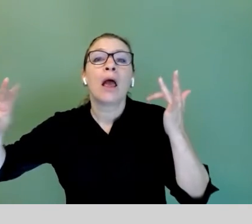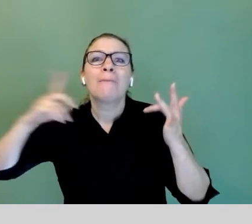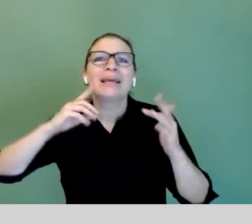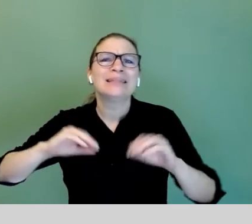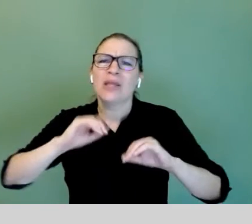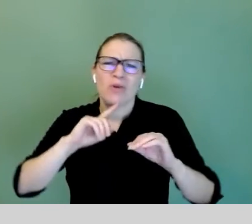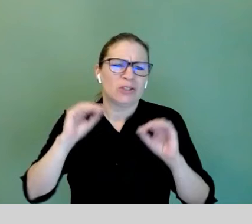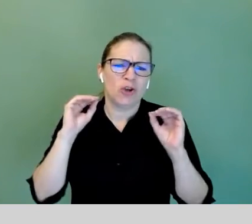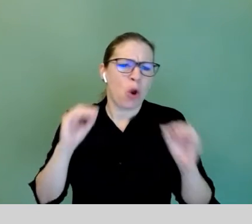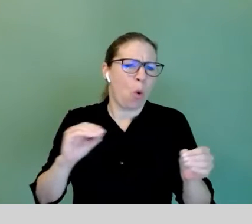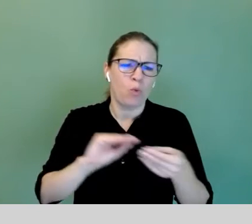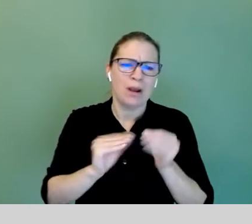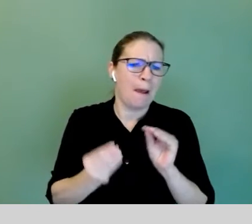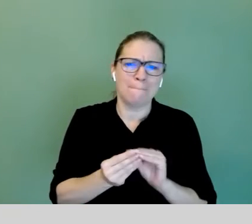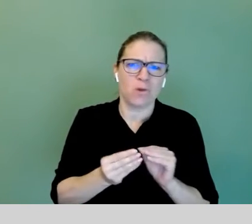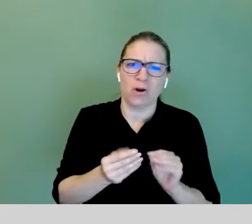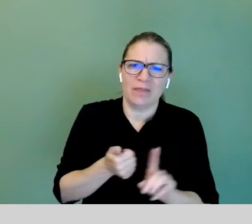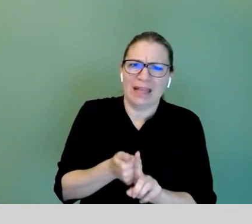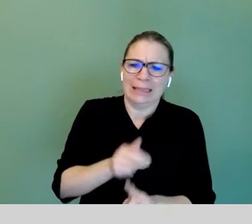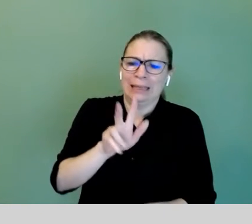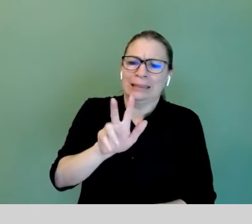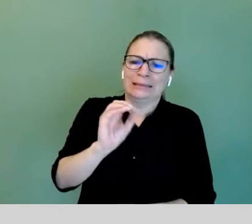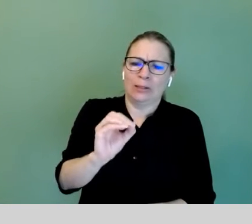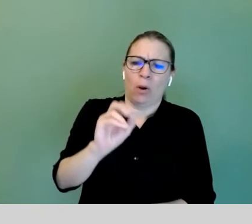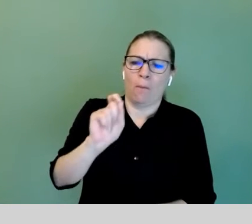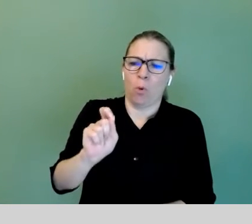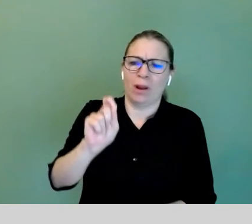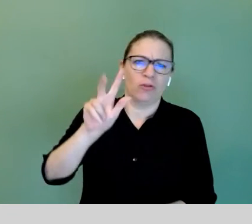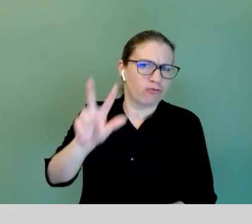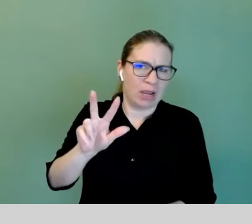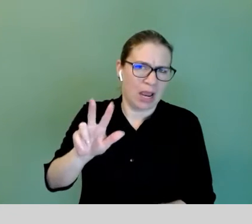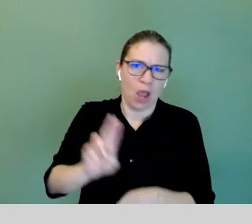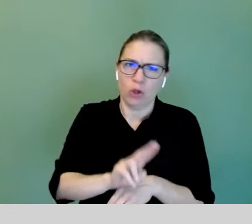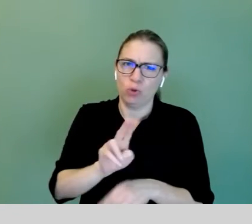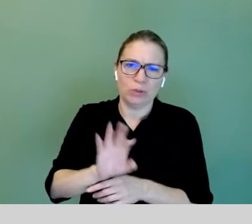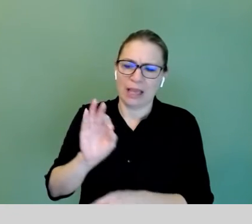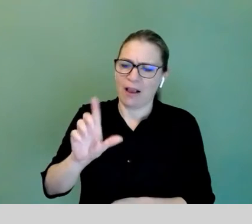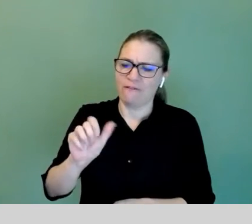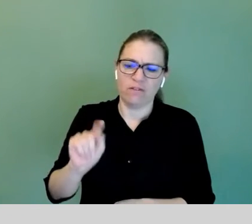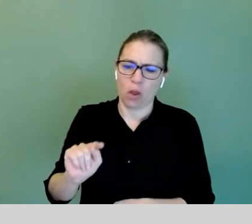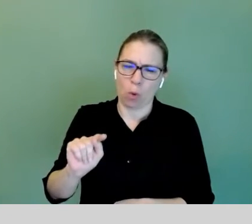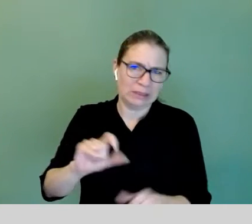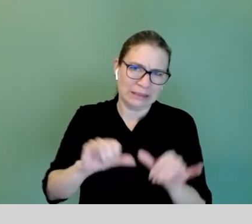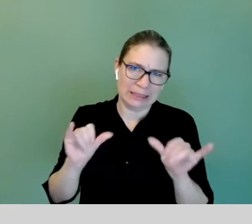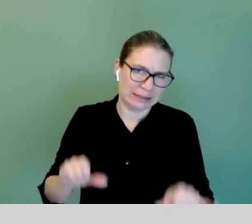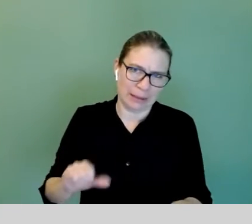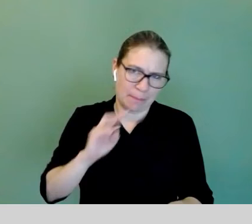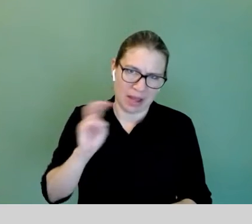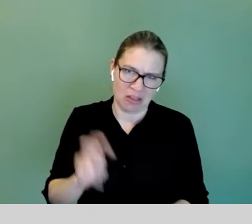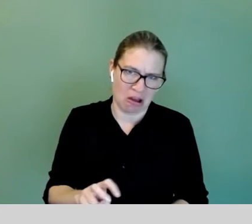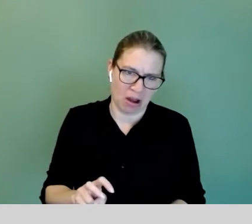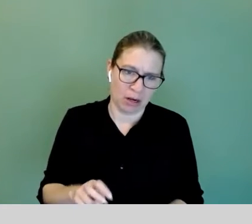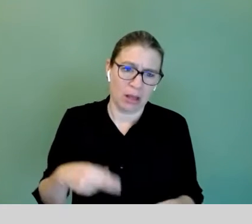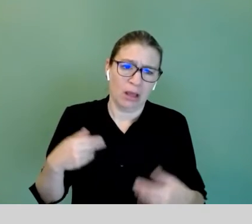Actually, that because there is no number as 0.3 in the floating point system of Python.